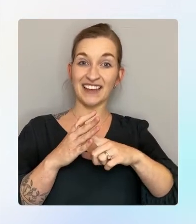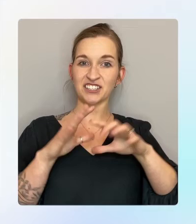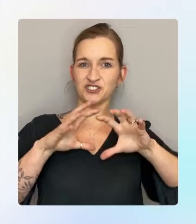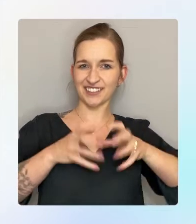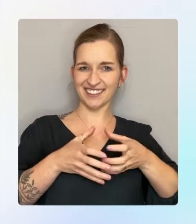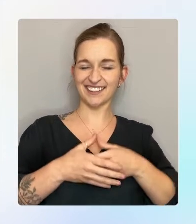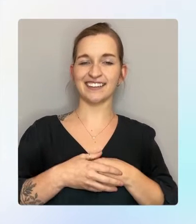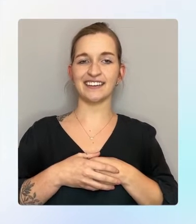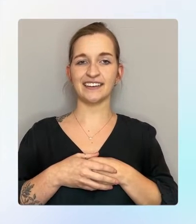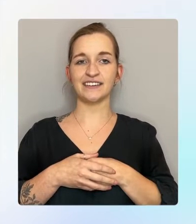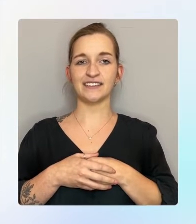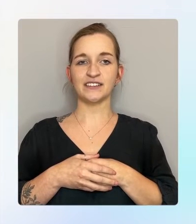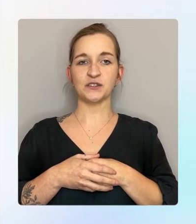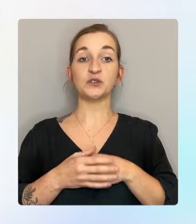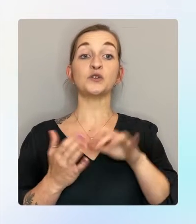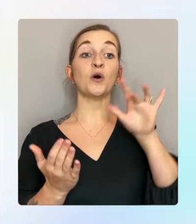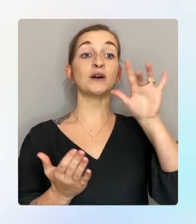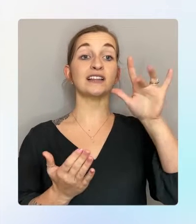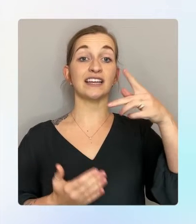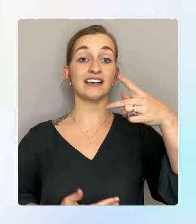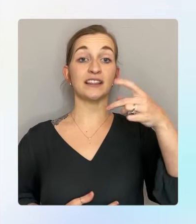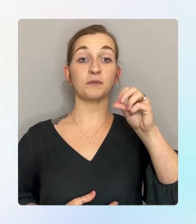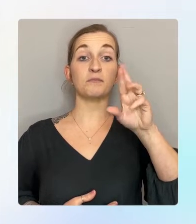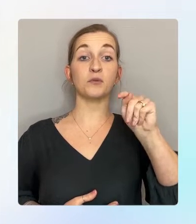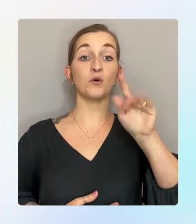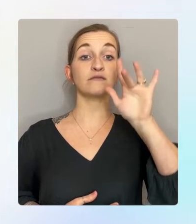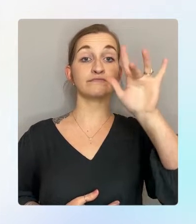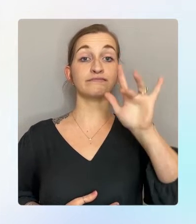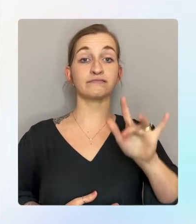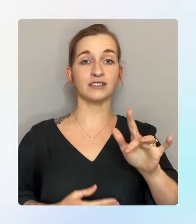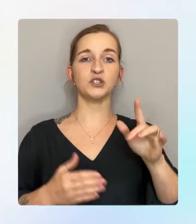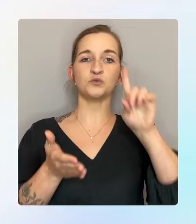you can click the ports' icons to check that all the ports are working well.